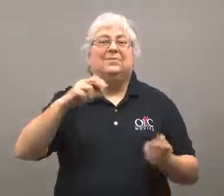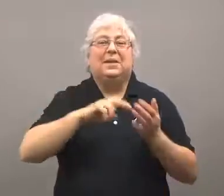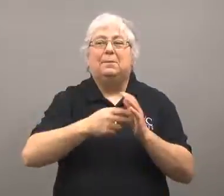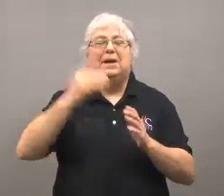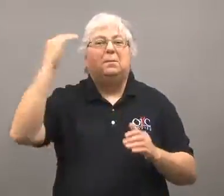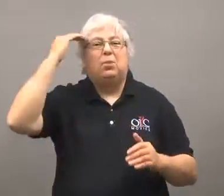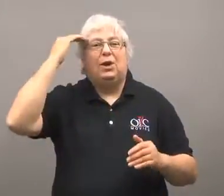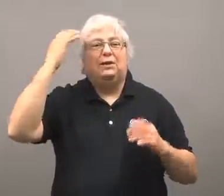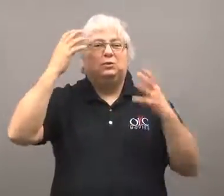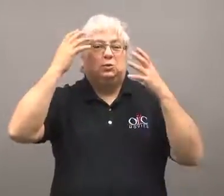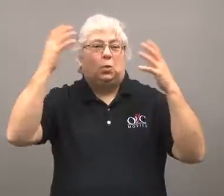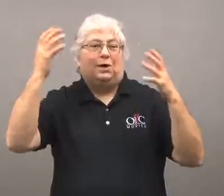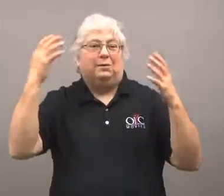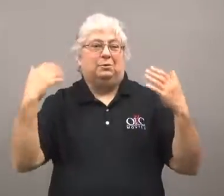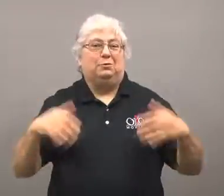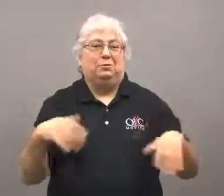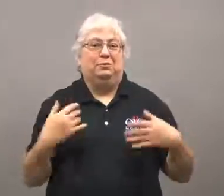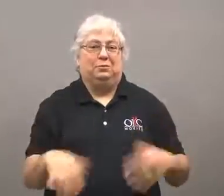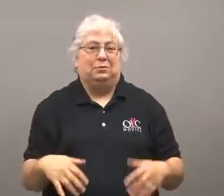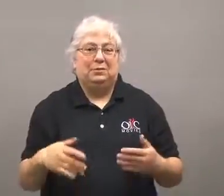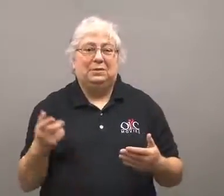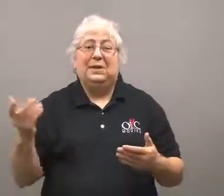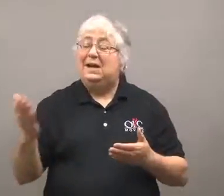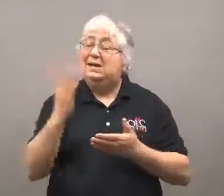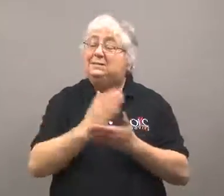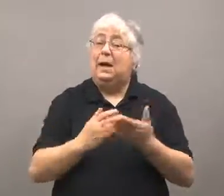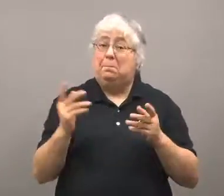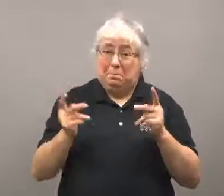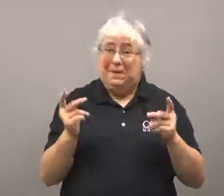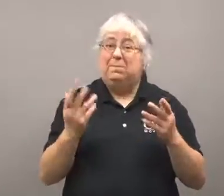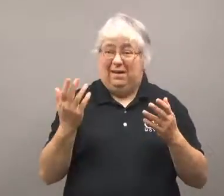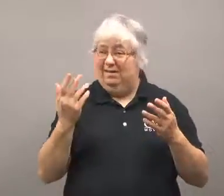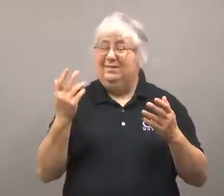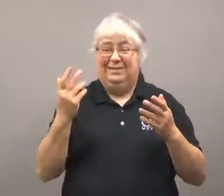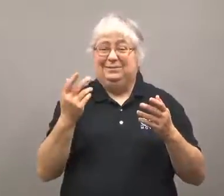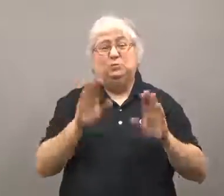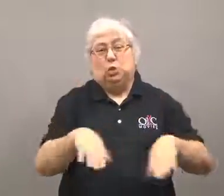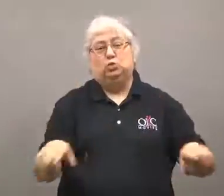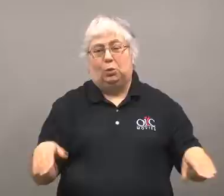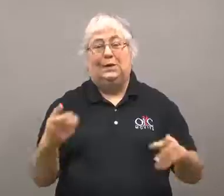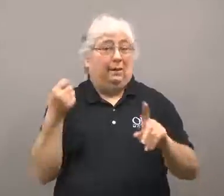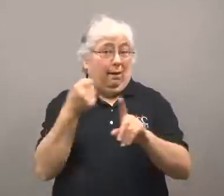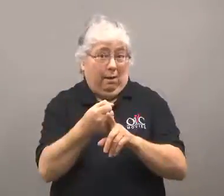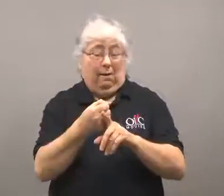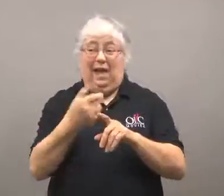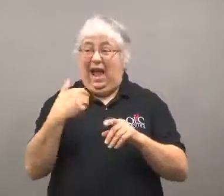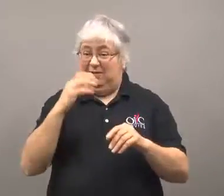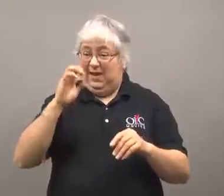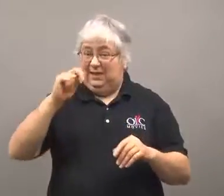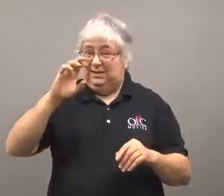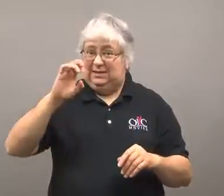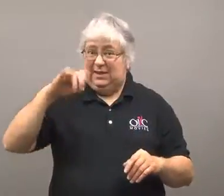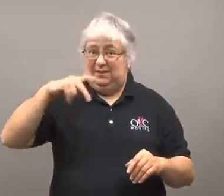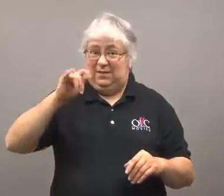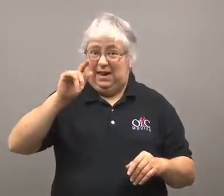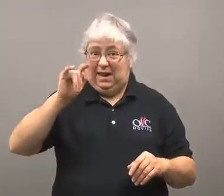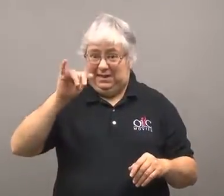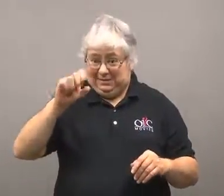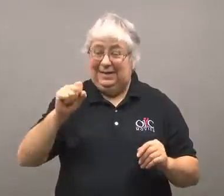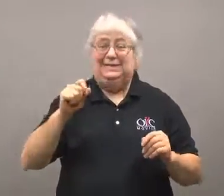Encephalitis is dangerous like pneumonia and causes swelling of the brain.